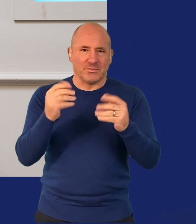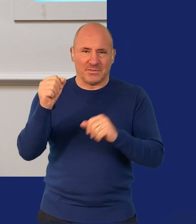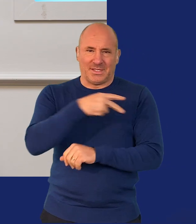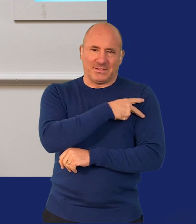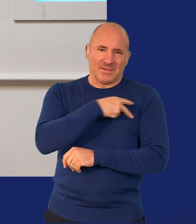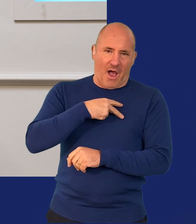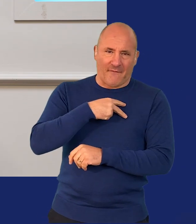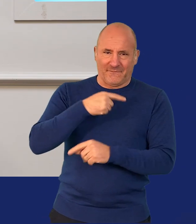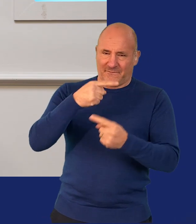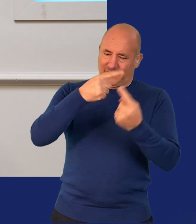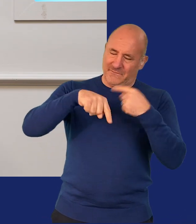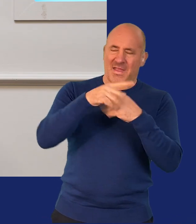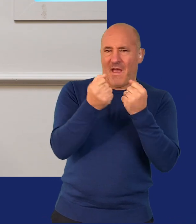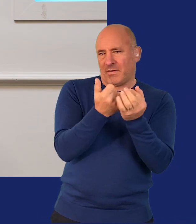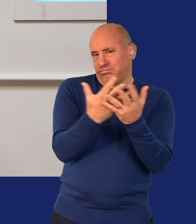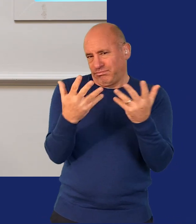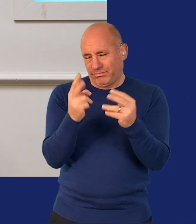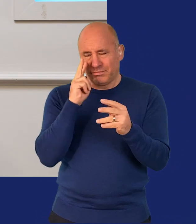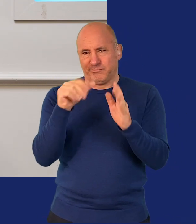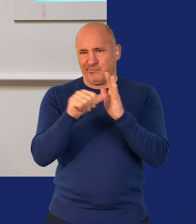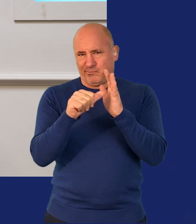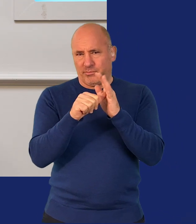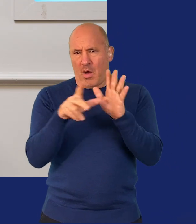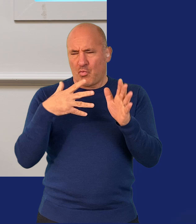also for people with neurodiversity, you know, a range of different things.